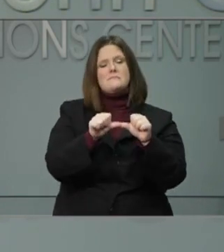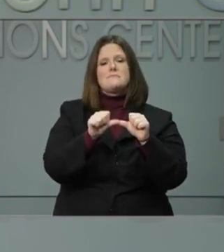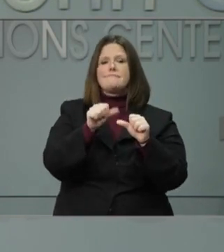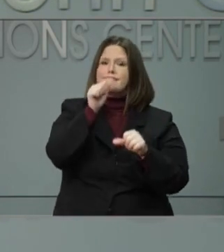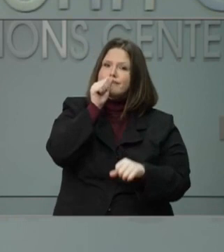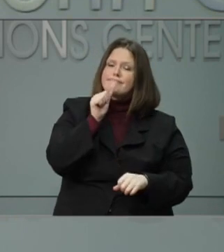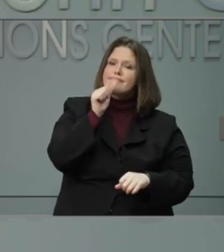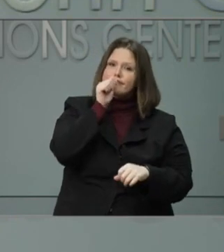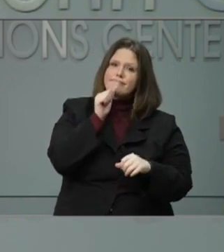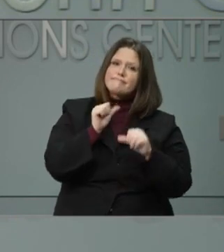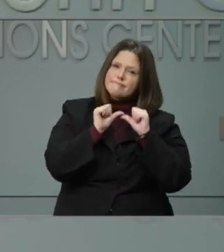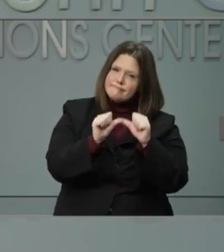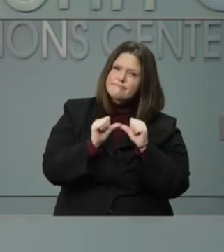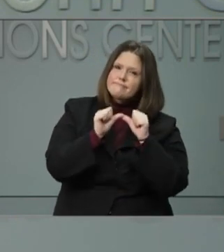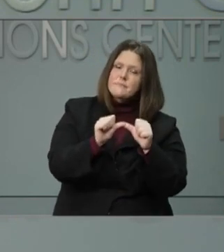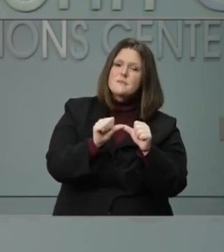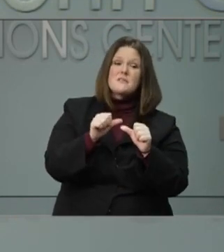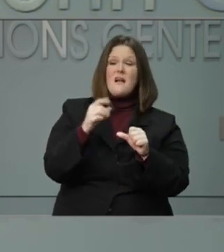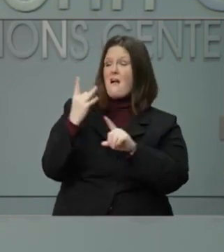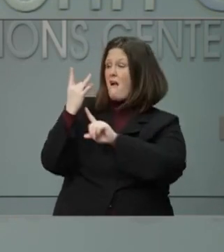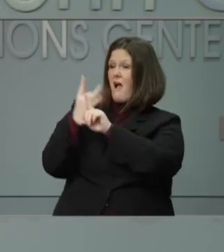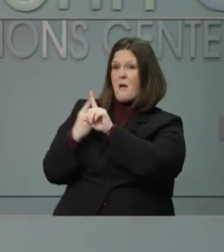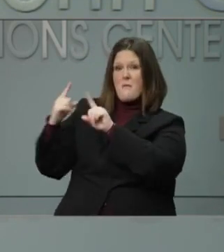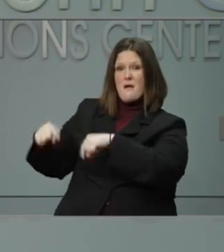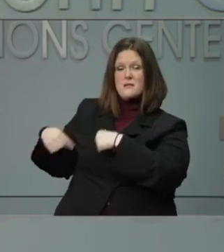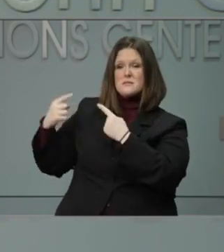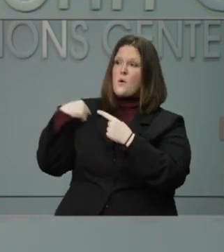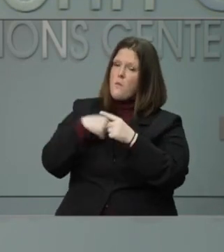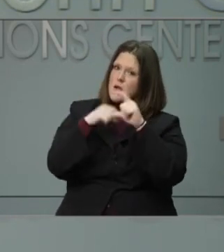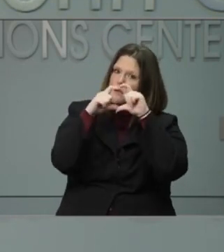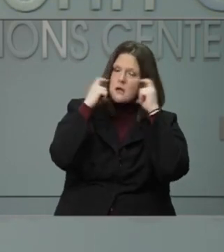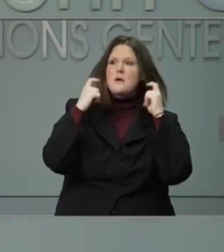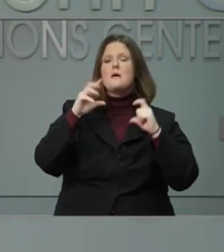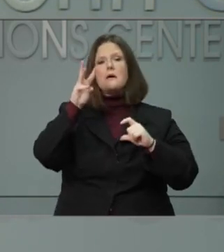LITTLE WHILE LONGER. WE DON'T WANT TO LET THE LAST